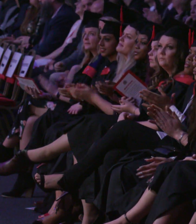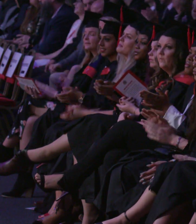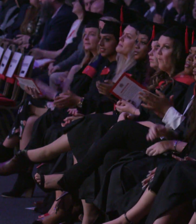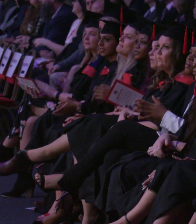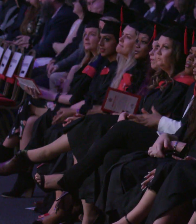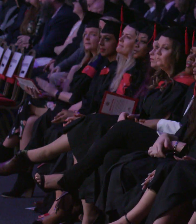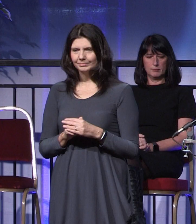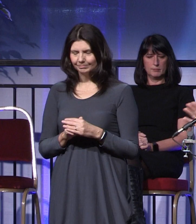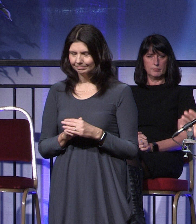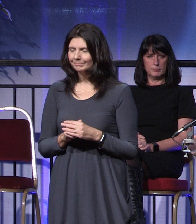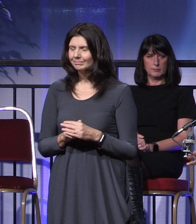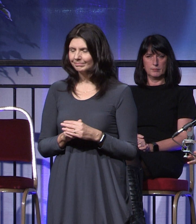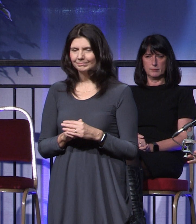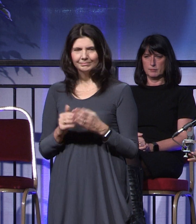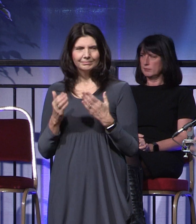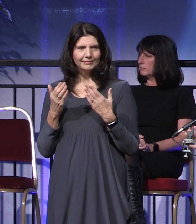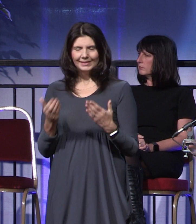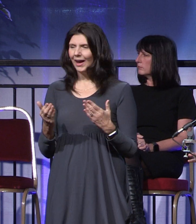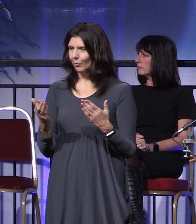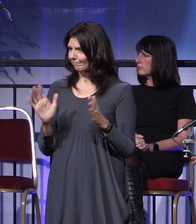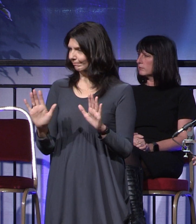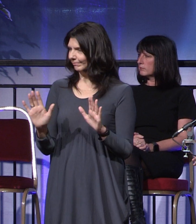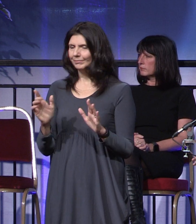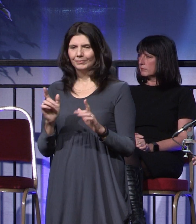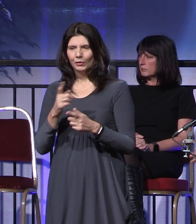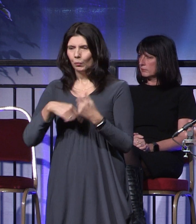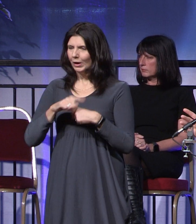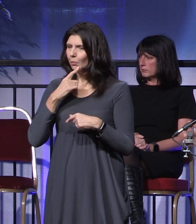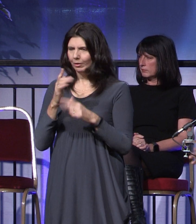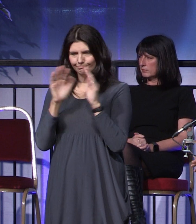and now I think that just about all the rest of the applause will be just for